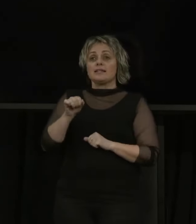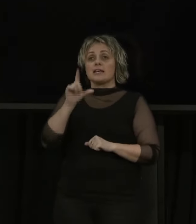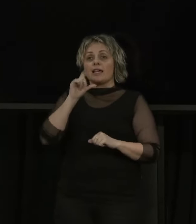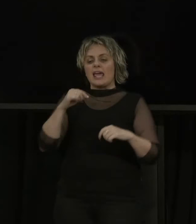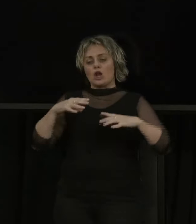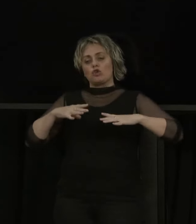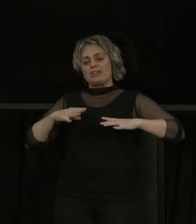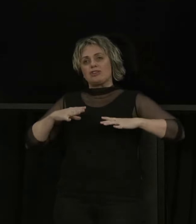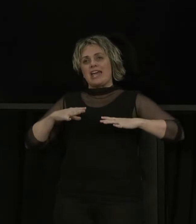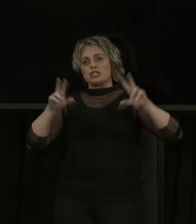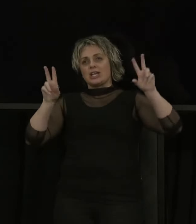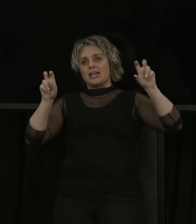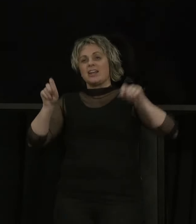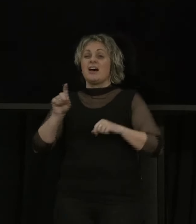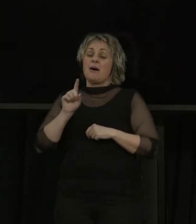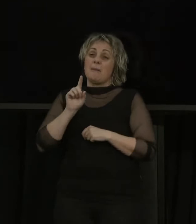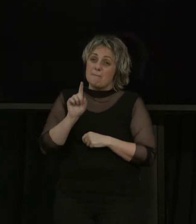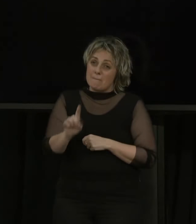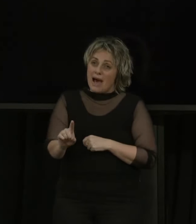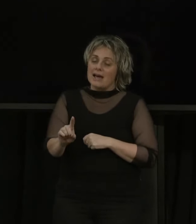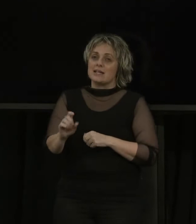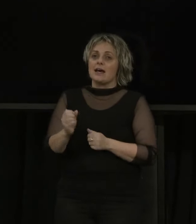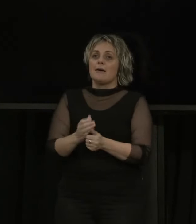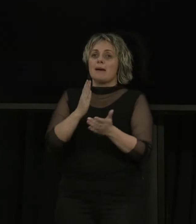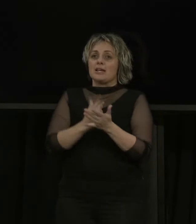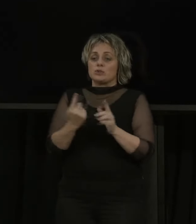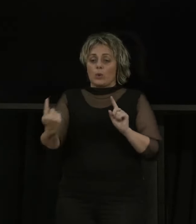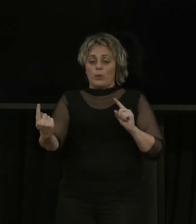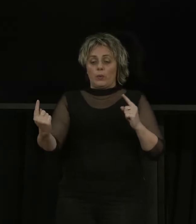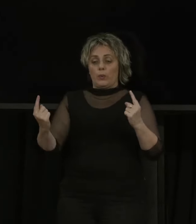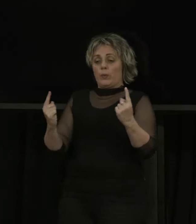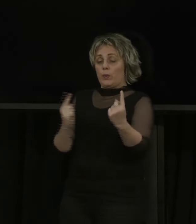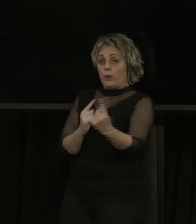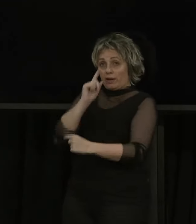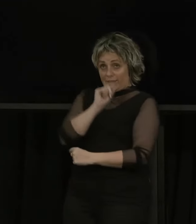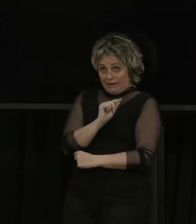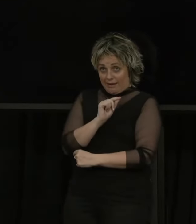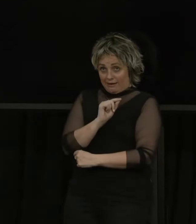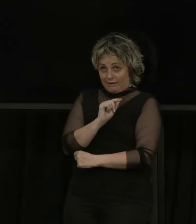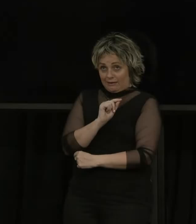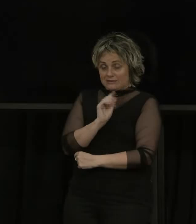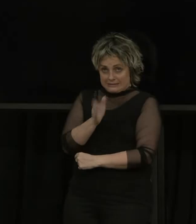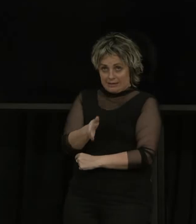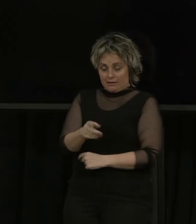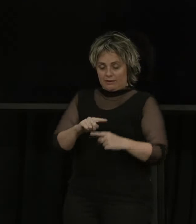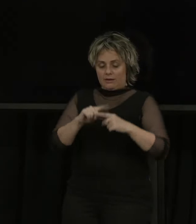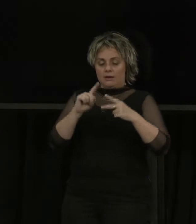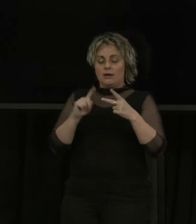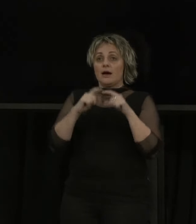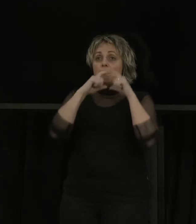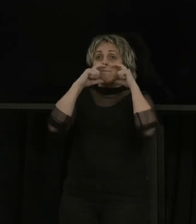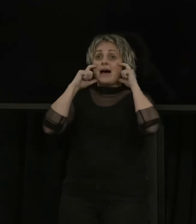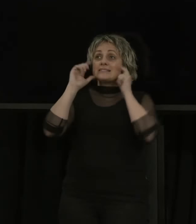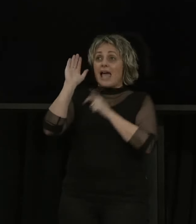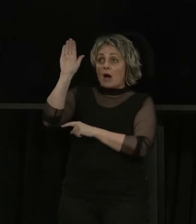ultimately because there is a raft of different things